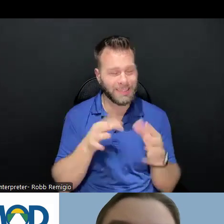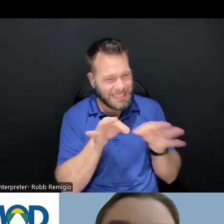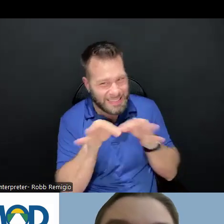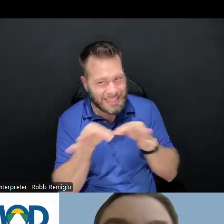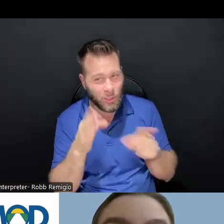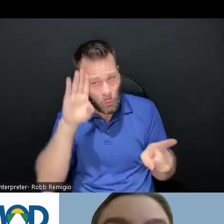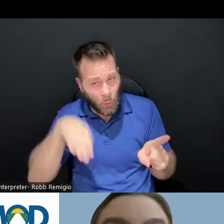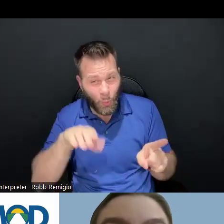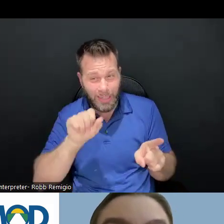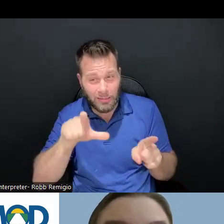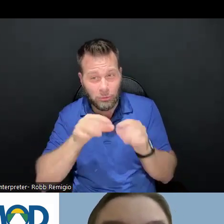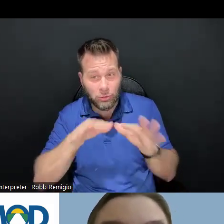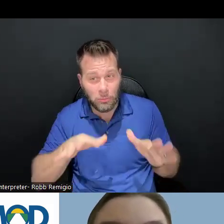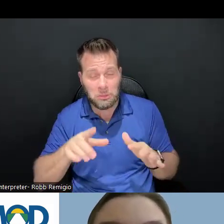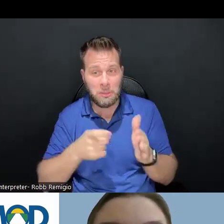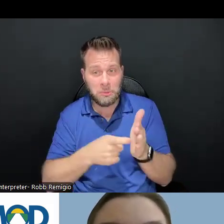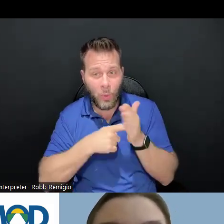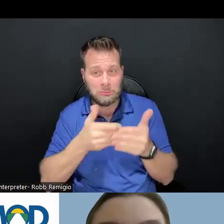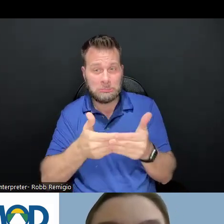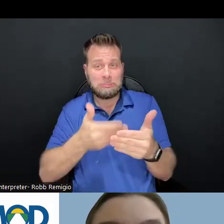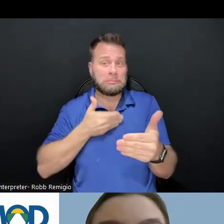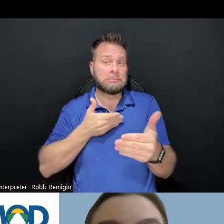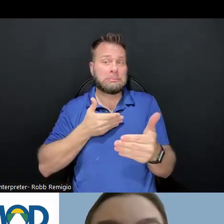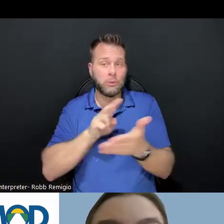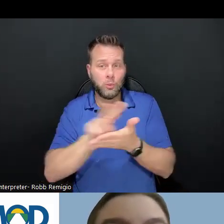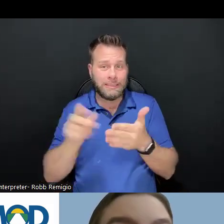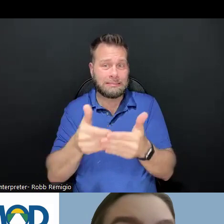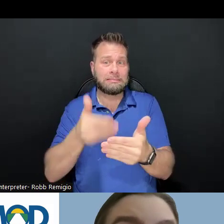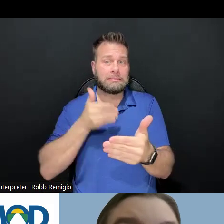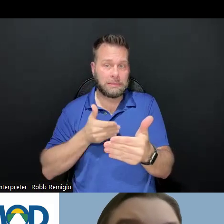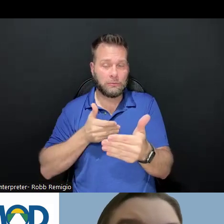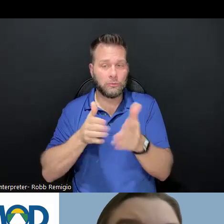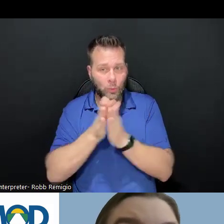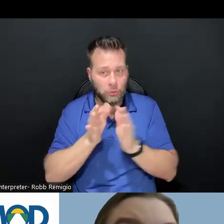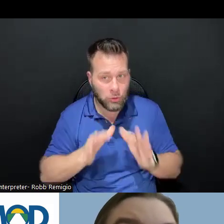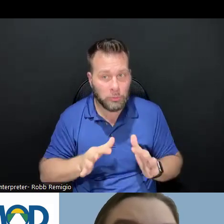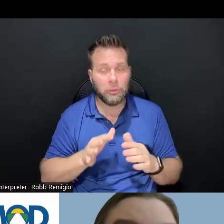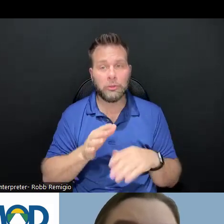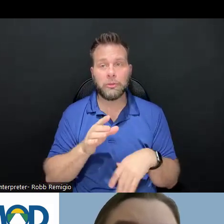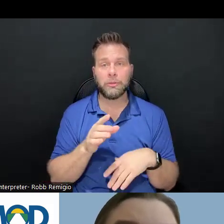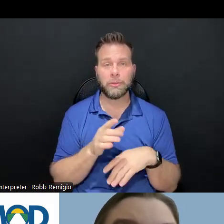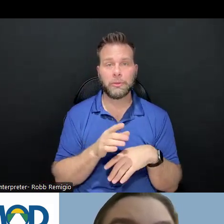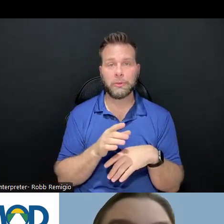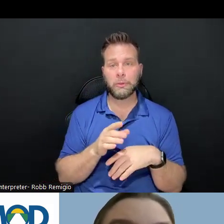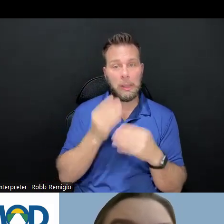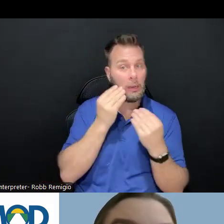explain that ASL interpreters have to be requested at least two weeks in advance. You can remind them of the